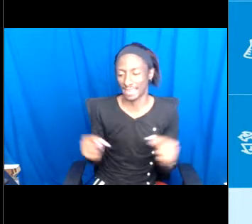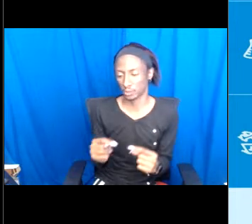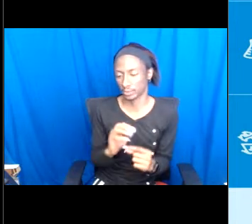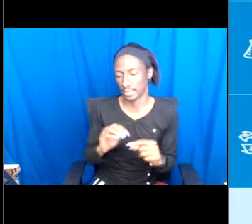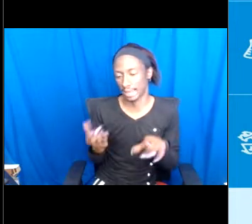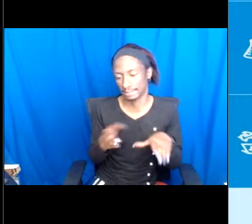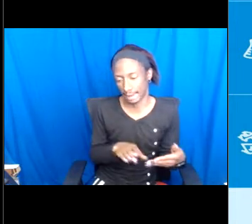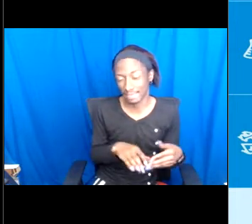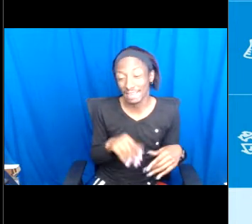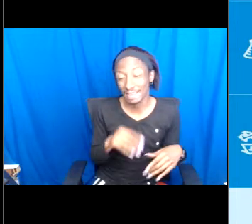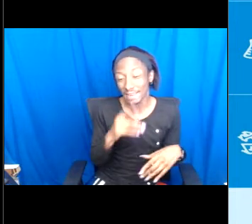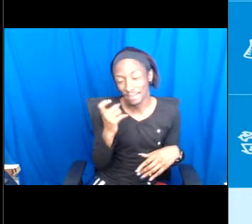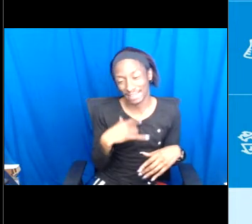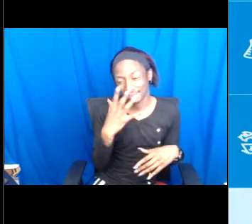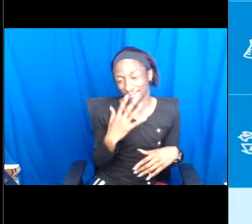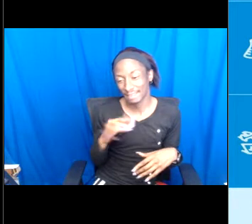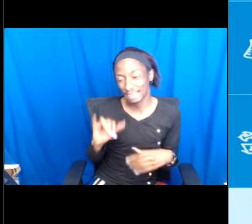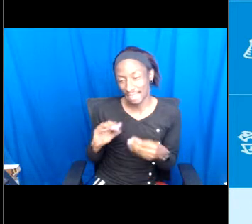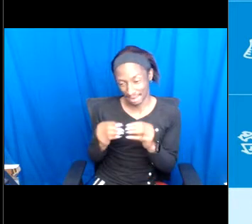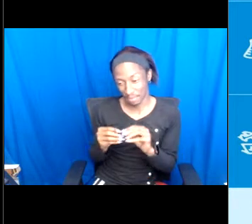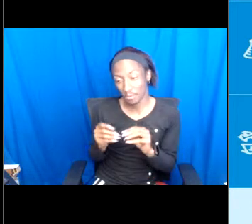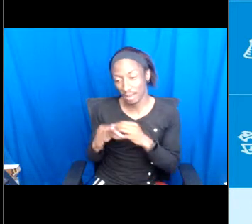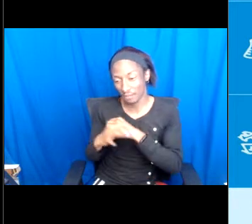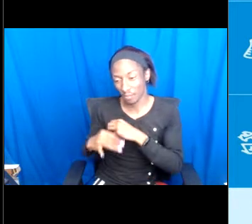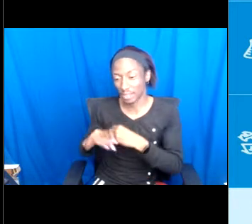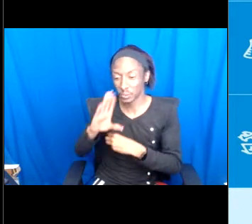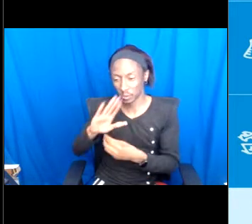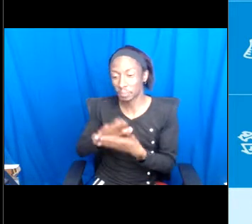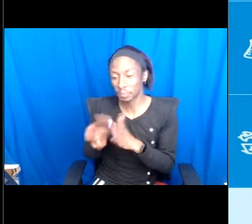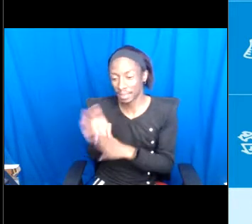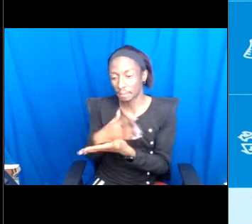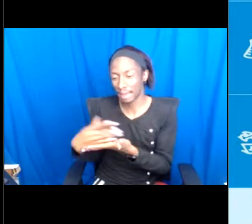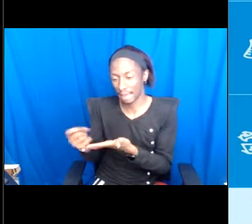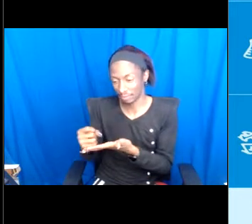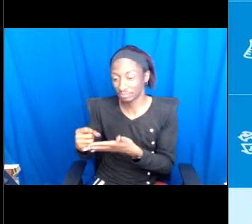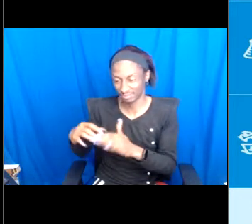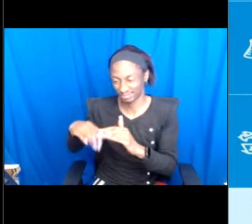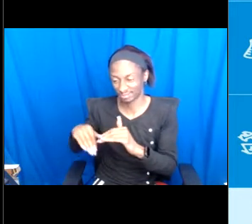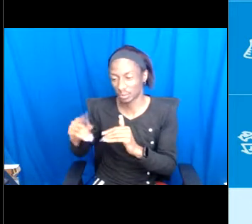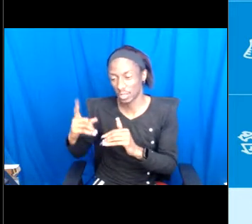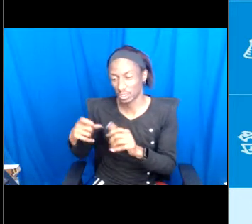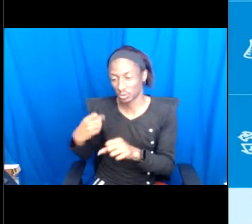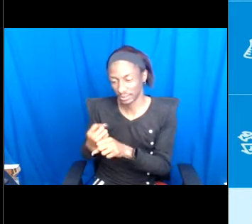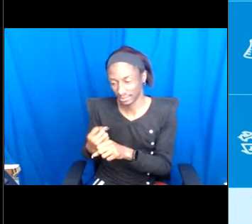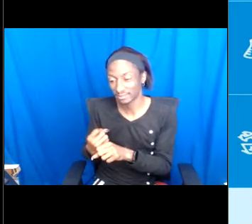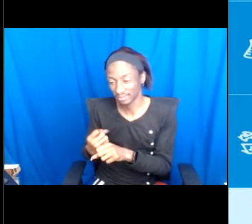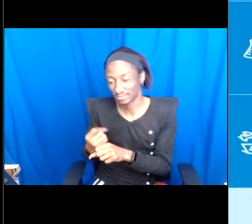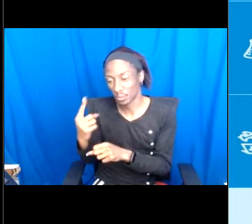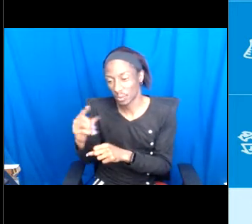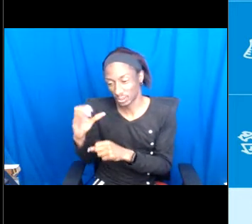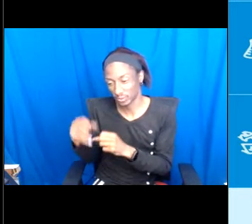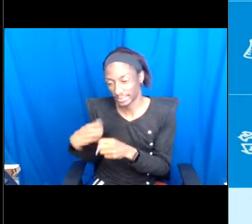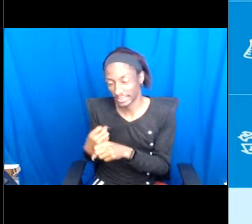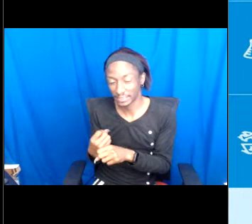Because unfortunately this population is predicted to go extinct within the next 100 years. Chances are good that many of you have probably